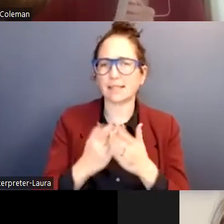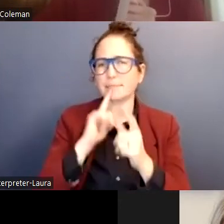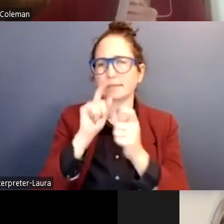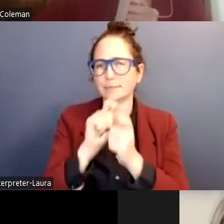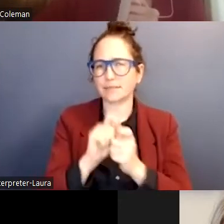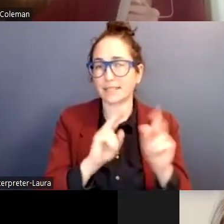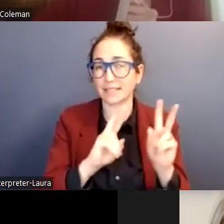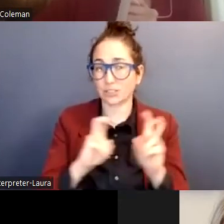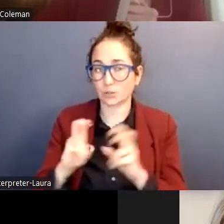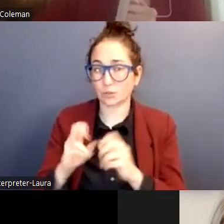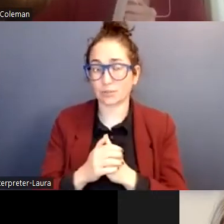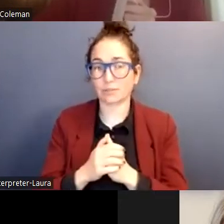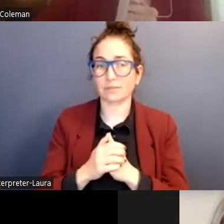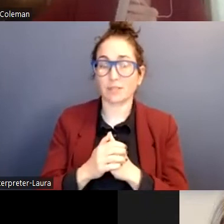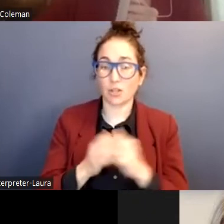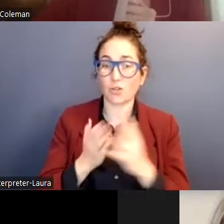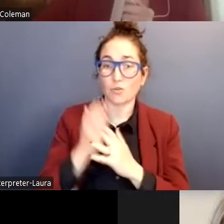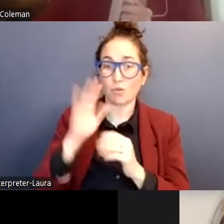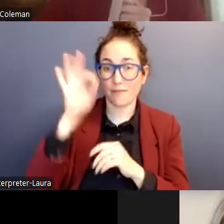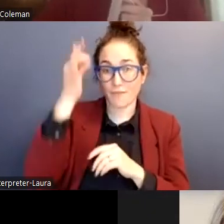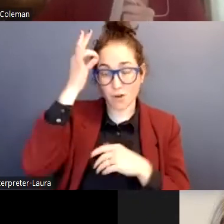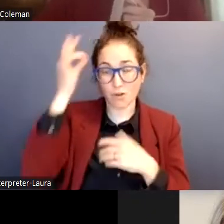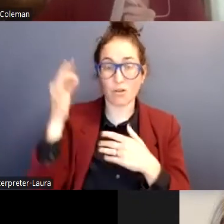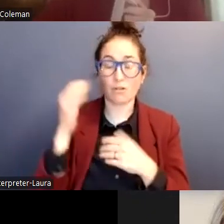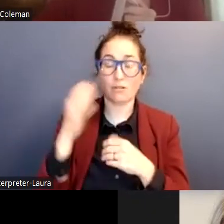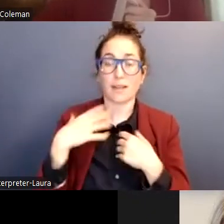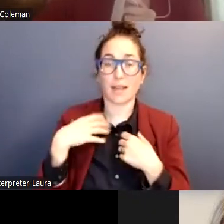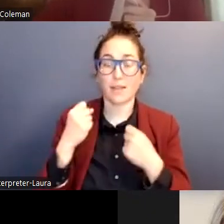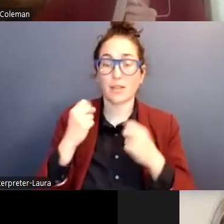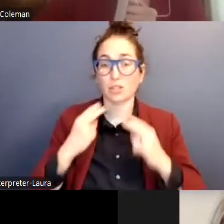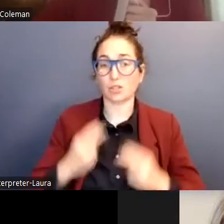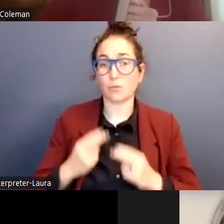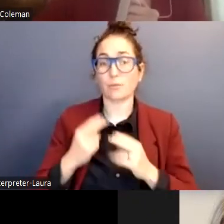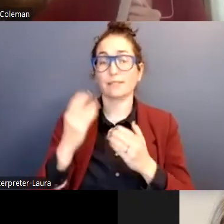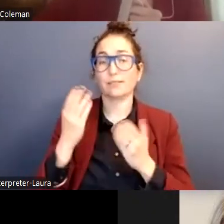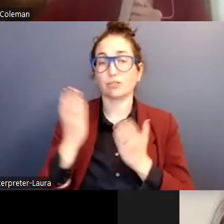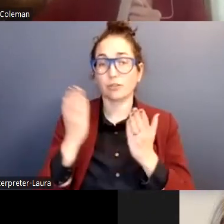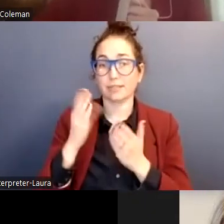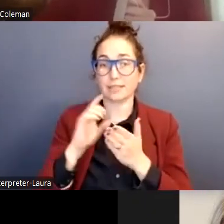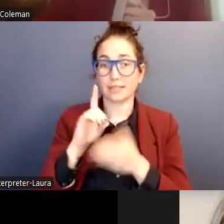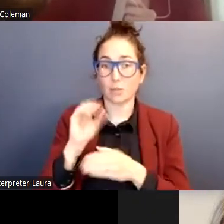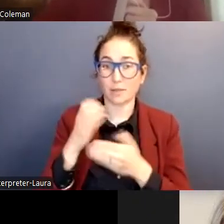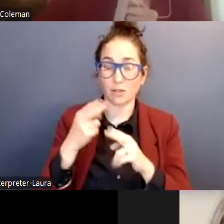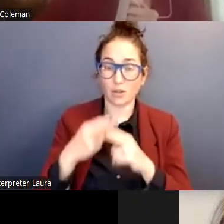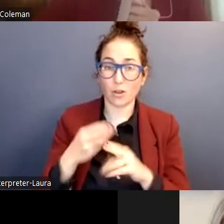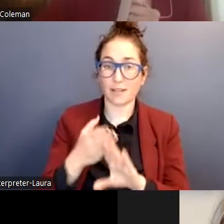First, through a Federal Health and Human Services document entitled advanced care planning preferences for care at the end